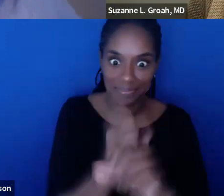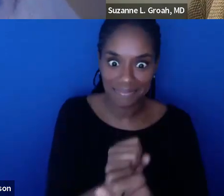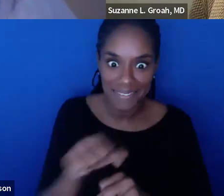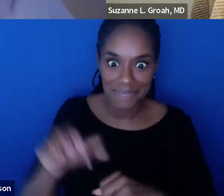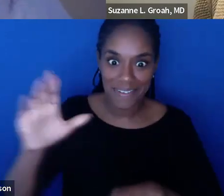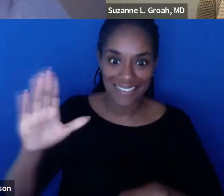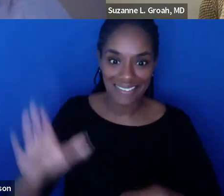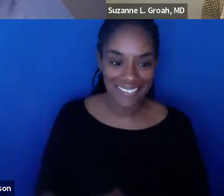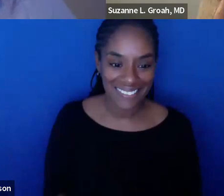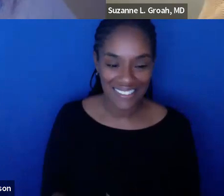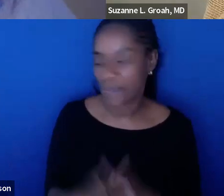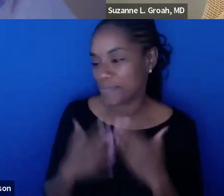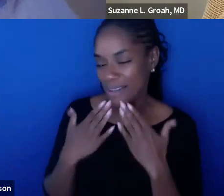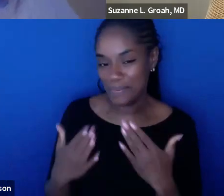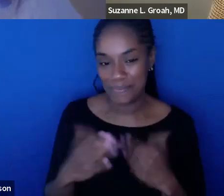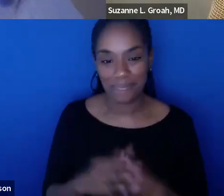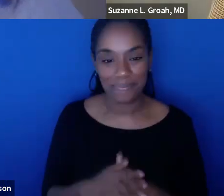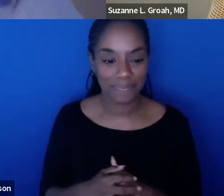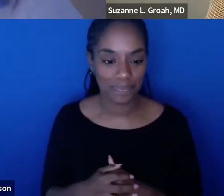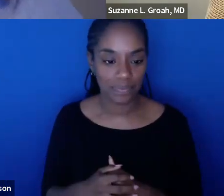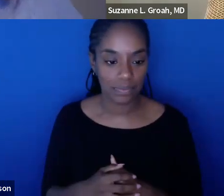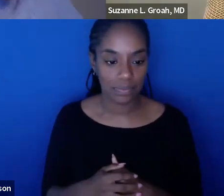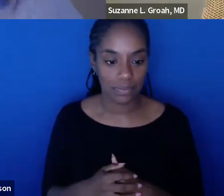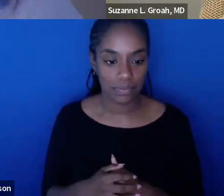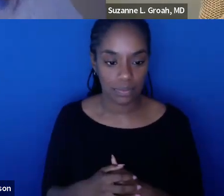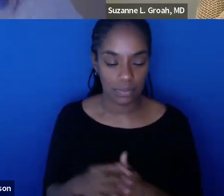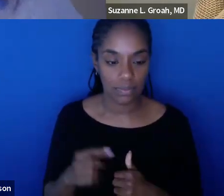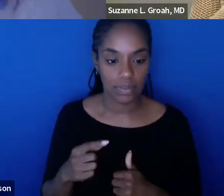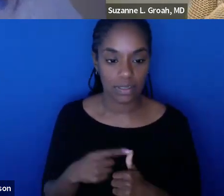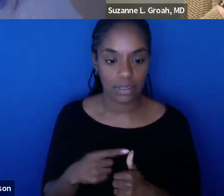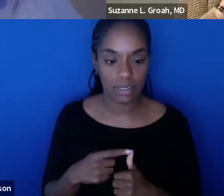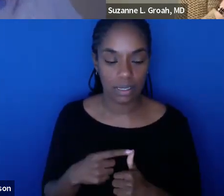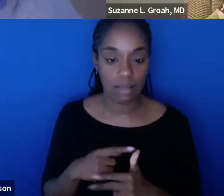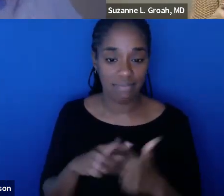Well, thank you. So you asked me before about three take-home points, and I can't even limit it to three.